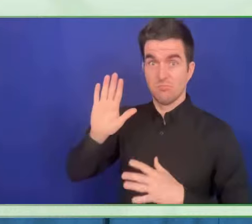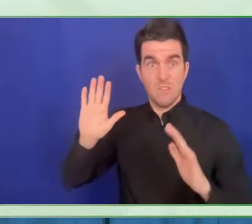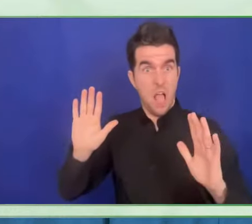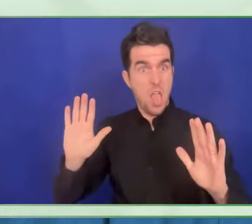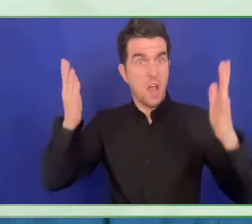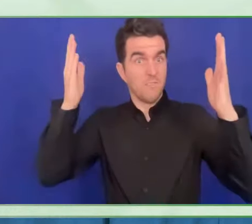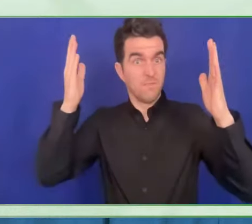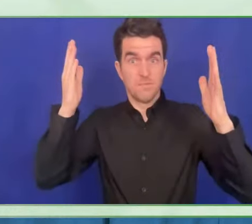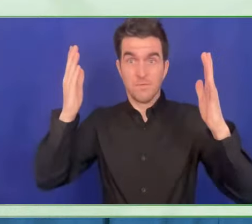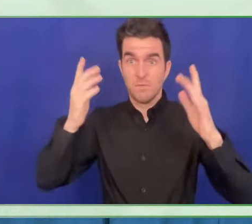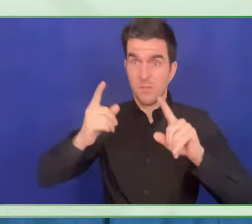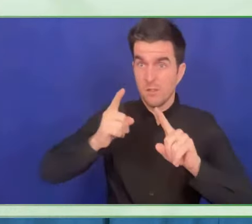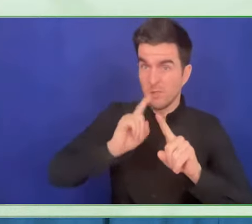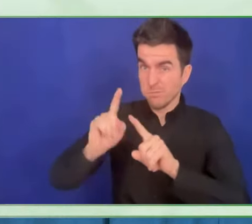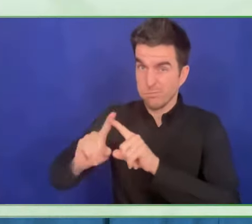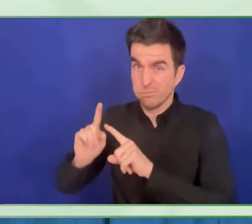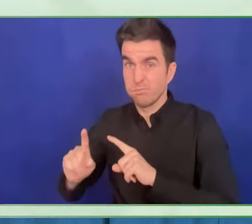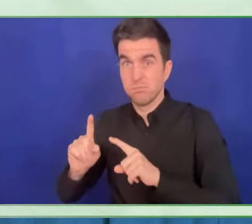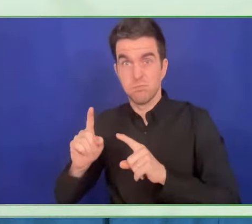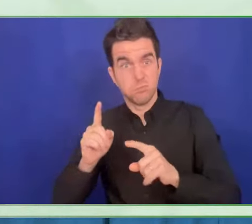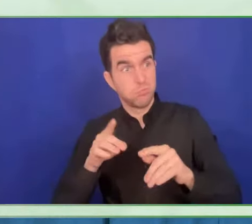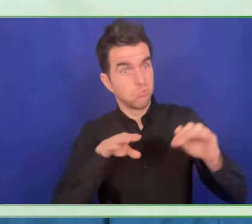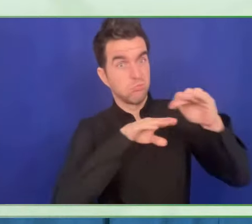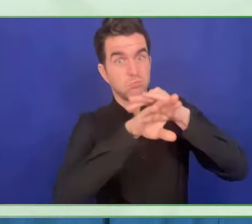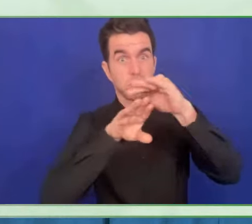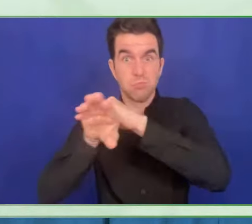But also, it about protection from nondiscrimination.